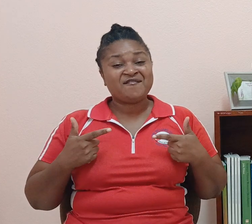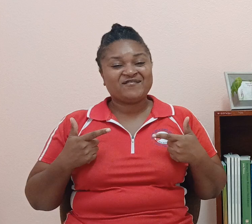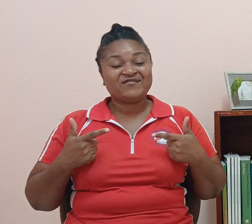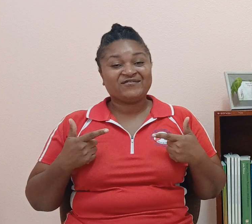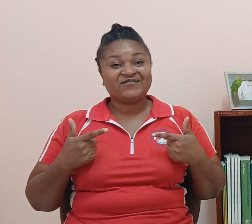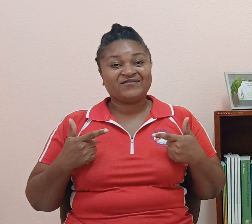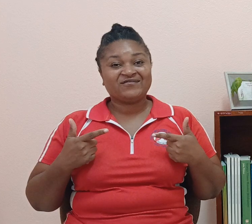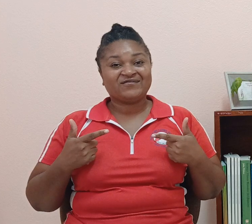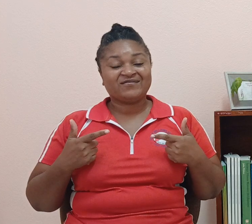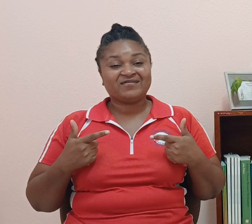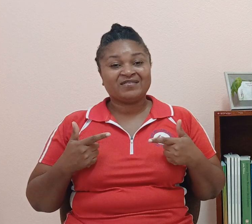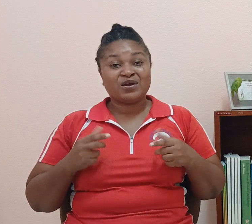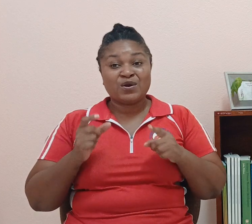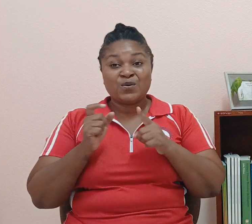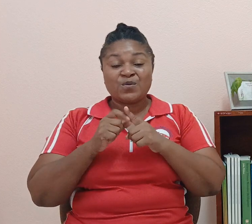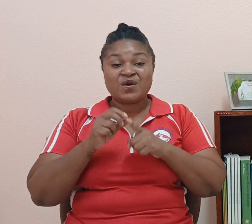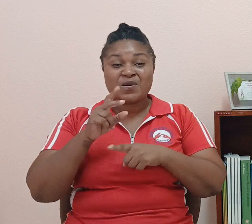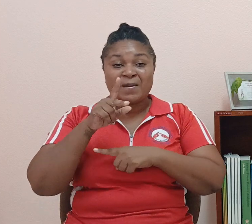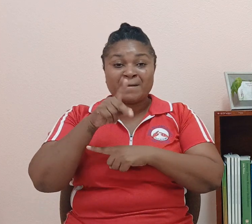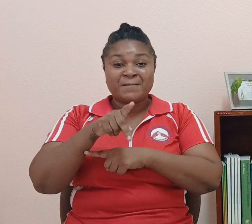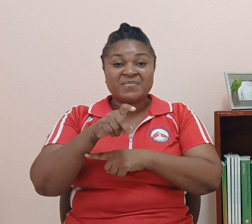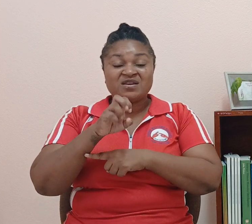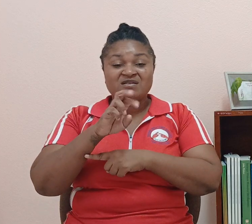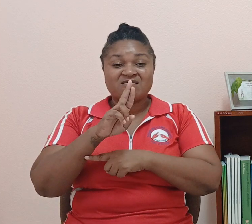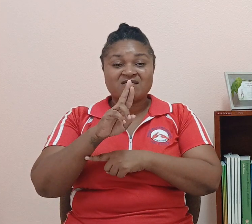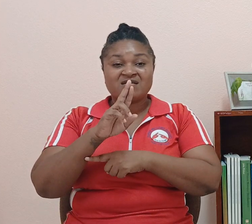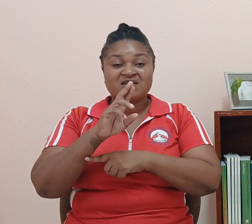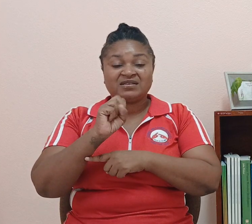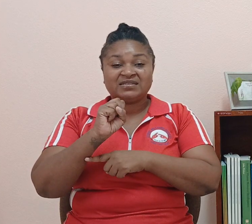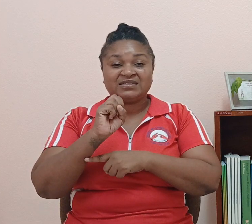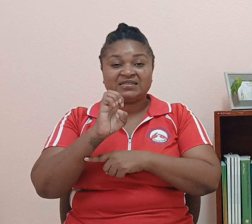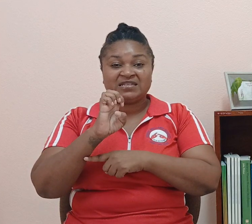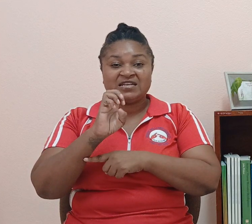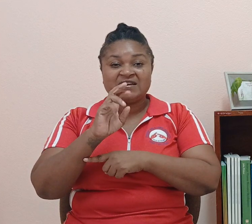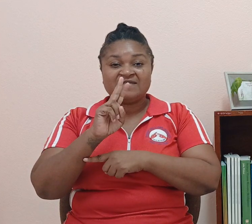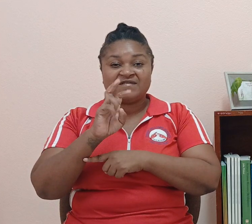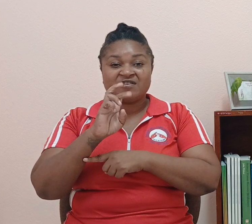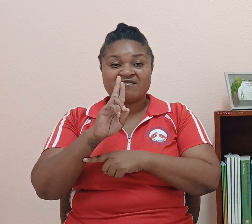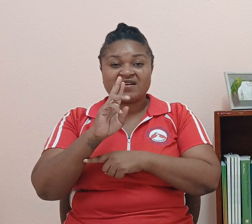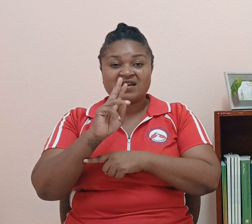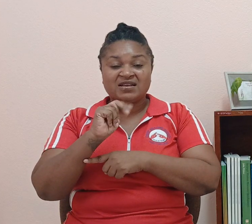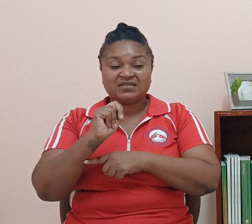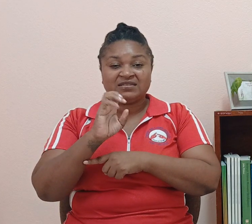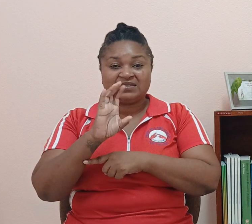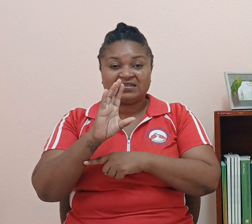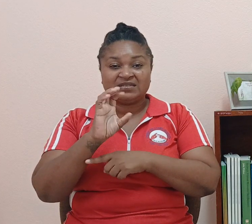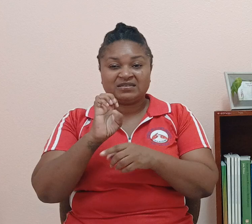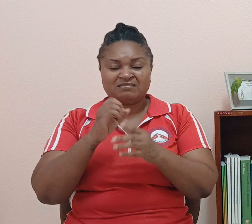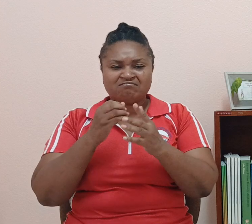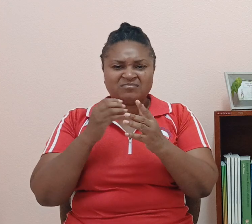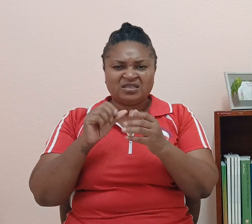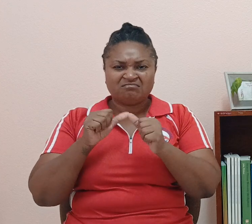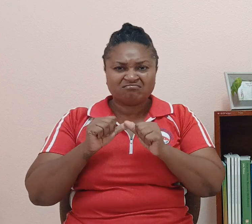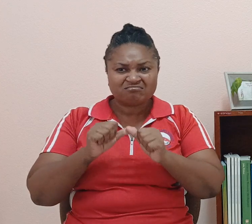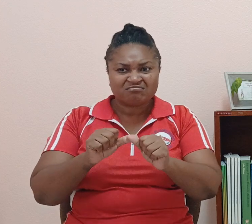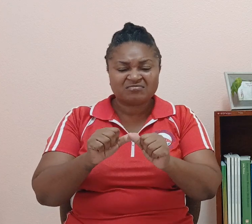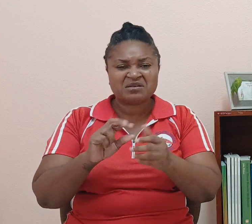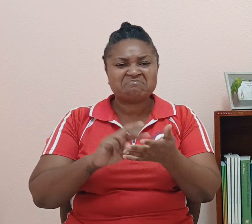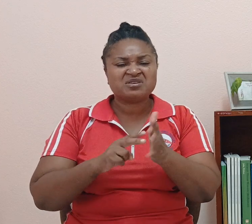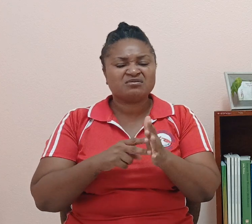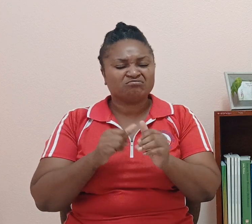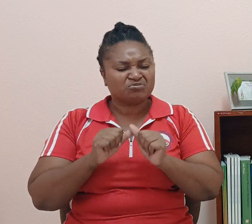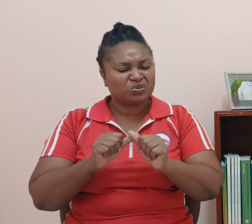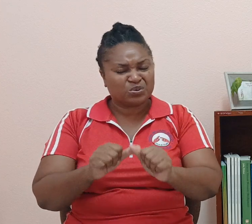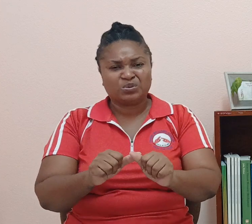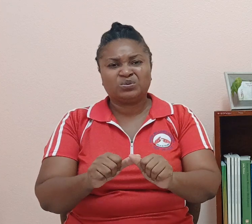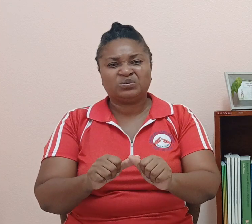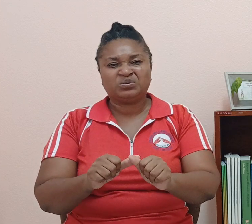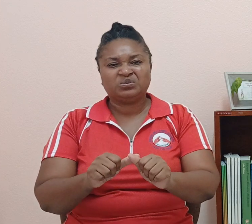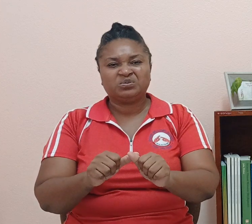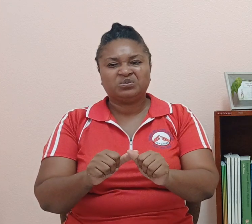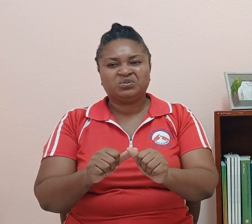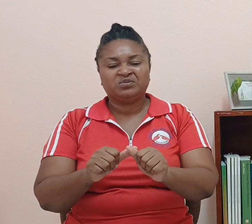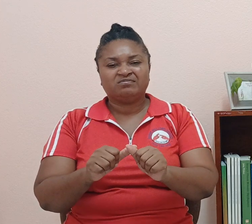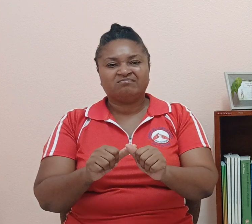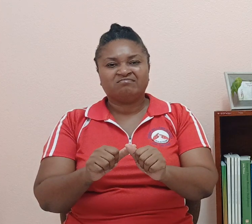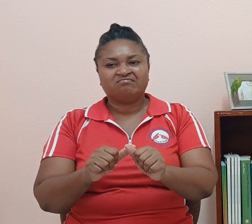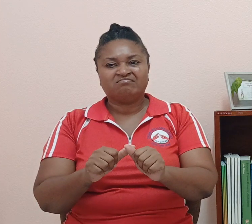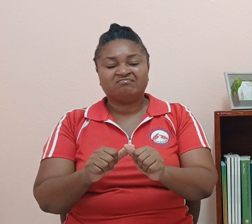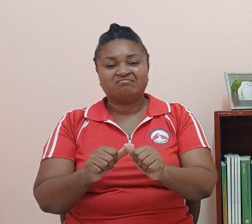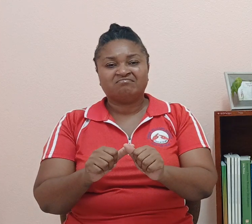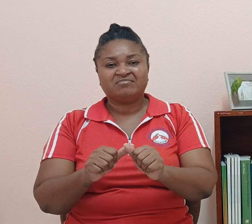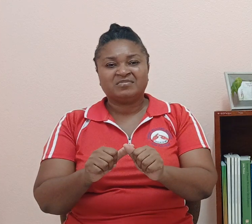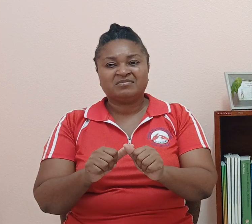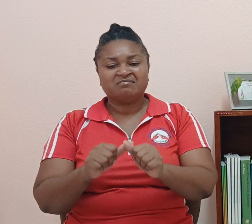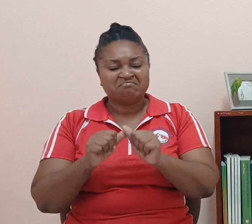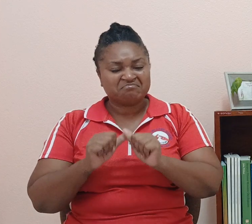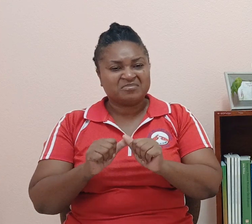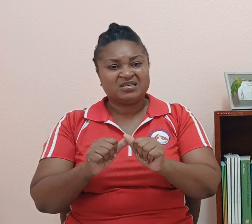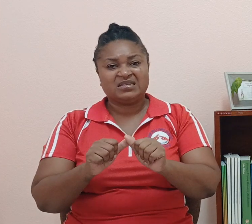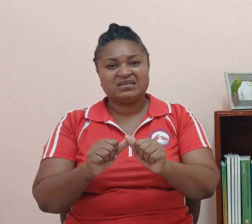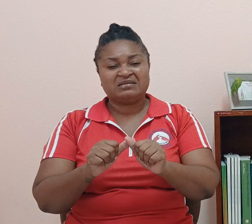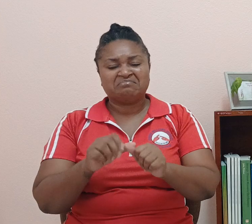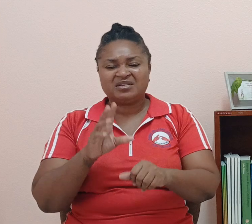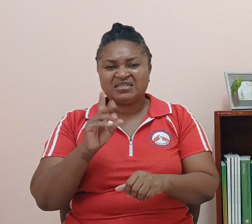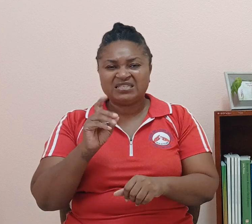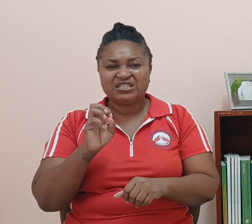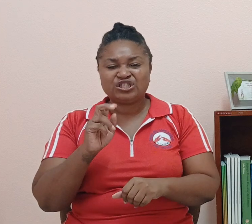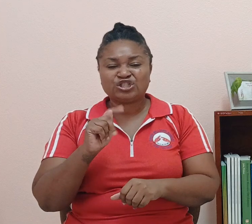The word Perseverance means to be steadfast; persistent determination; the act of persisting.